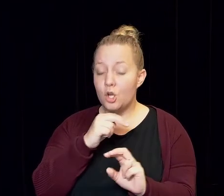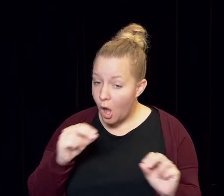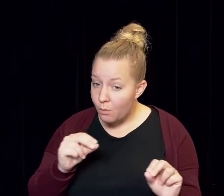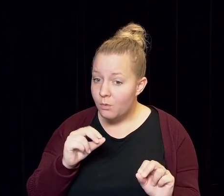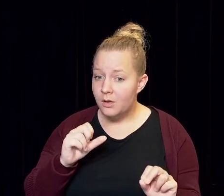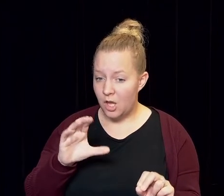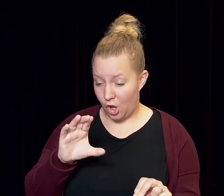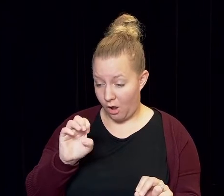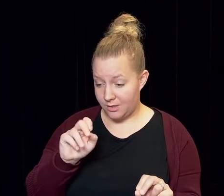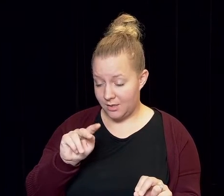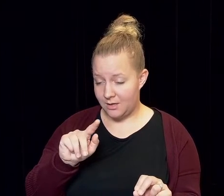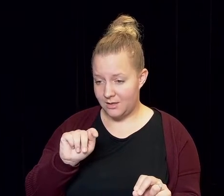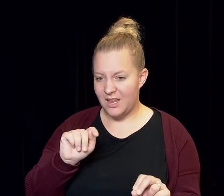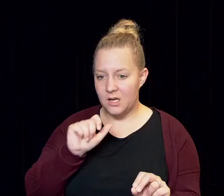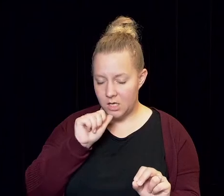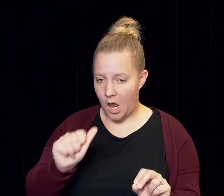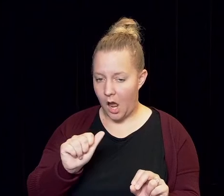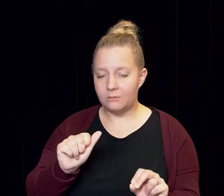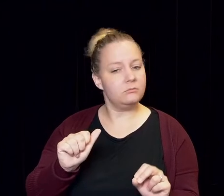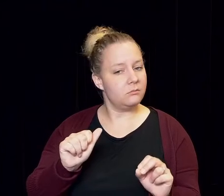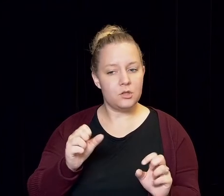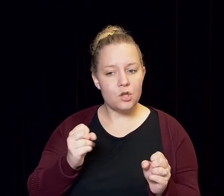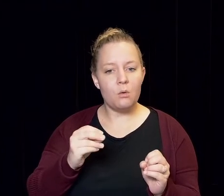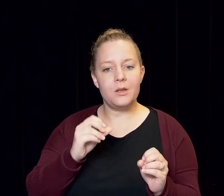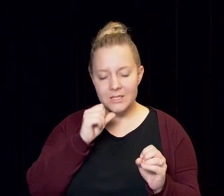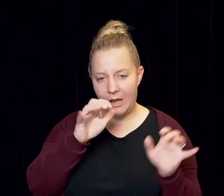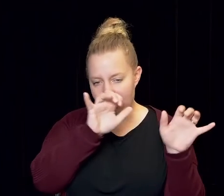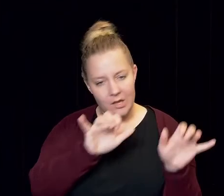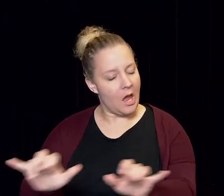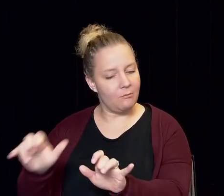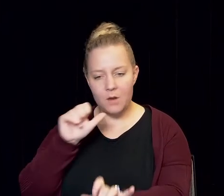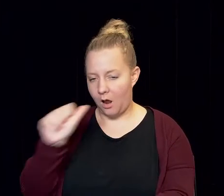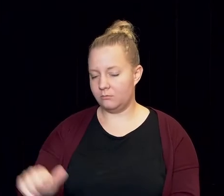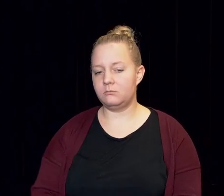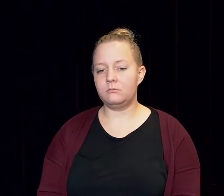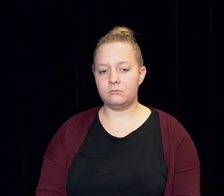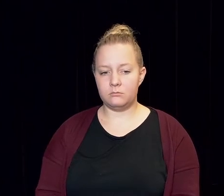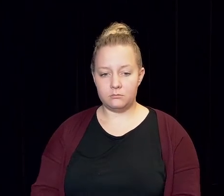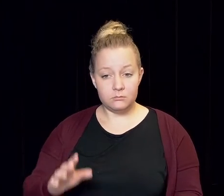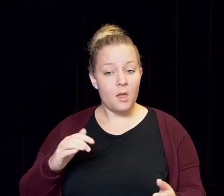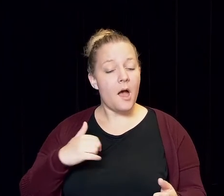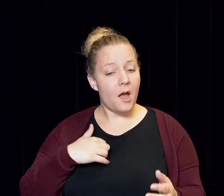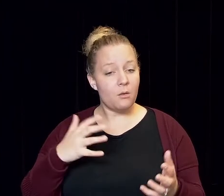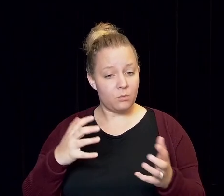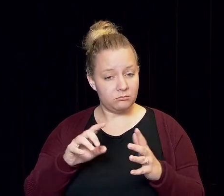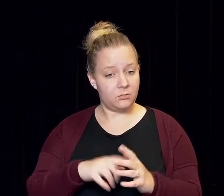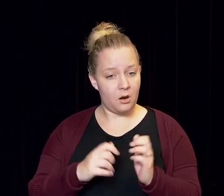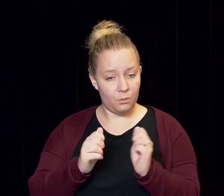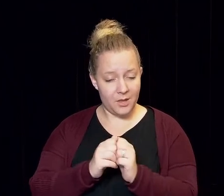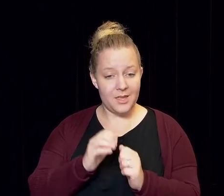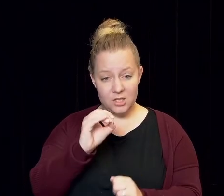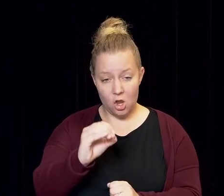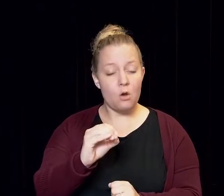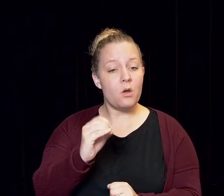not equal the same across the board. So, I was going to start with 0. So, if I were to start with 0 here